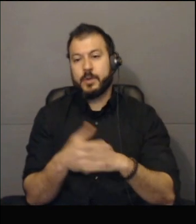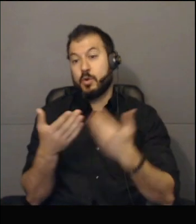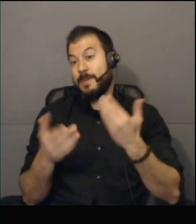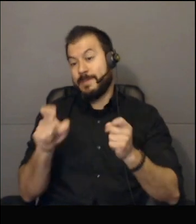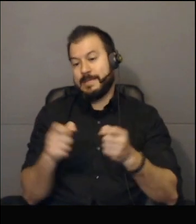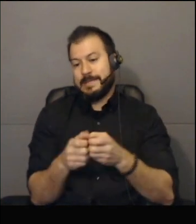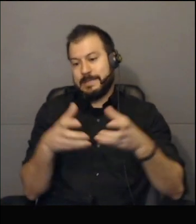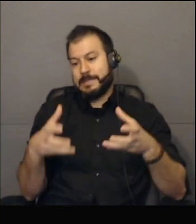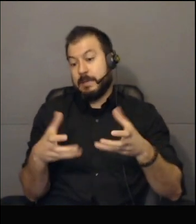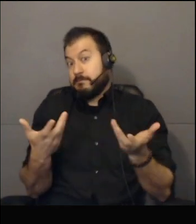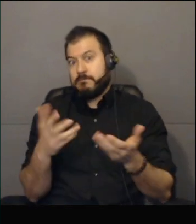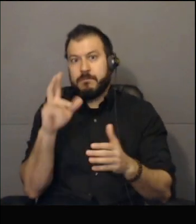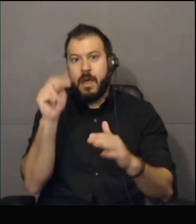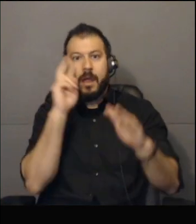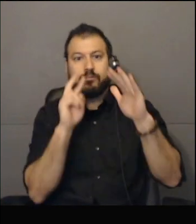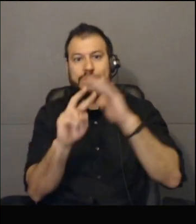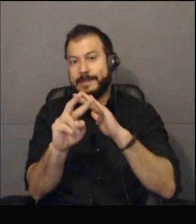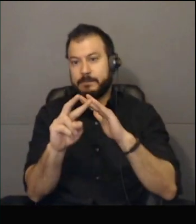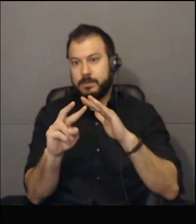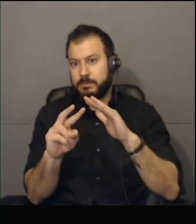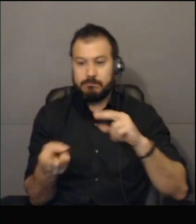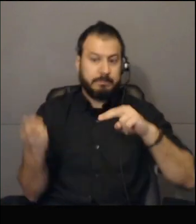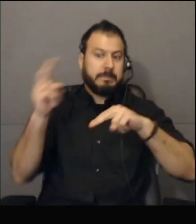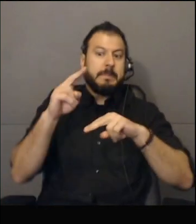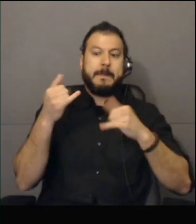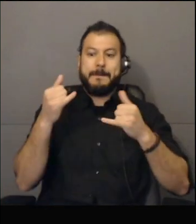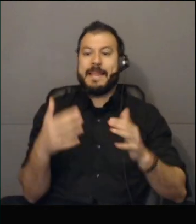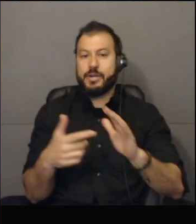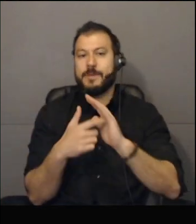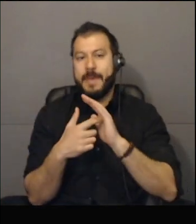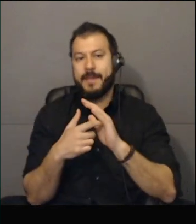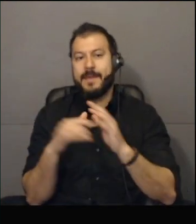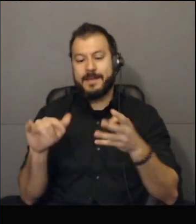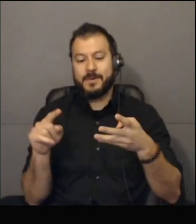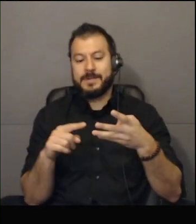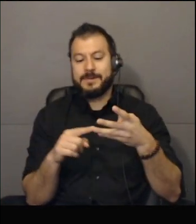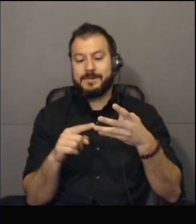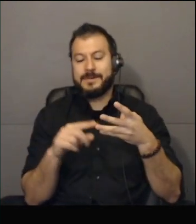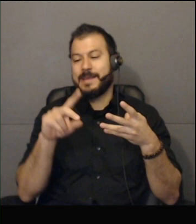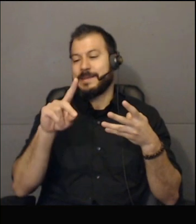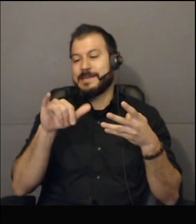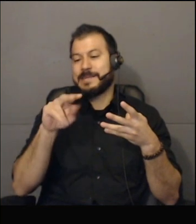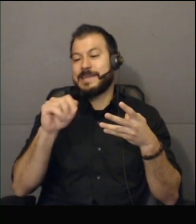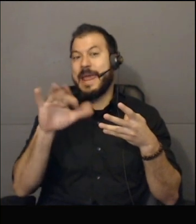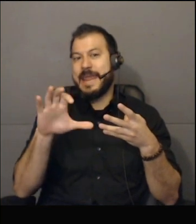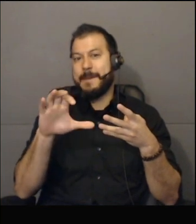unpredictable spike in player demand. That's when that's where dynamic standby comes into play.